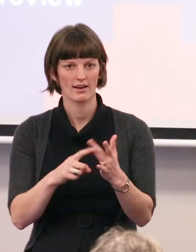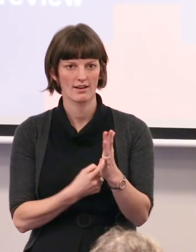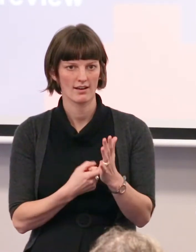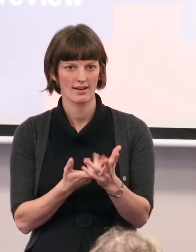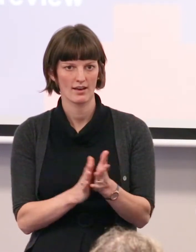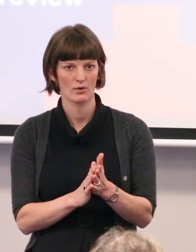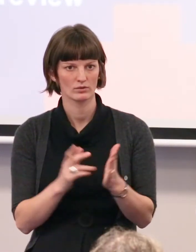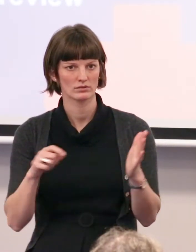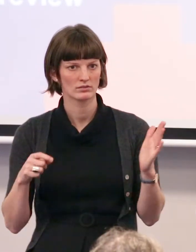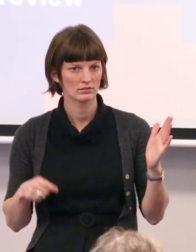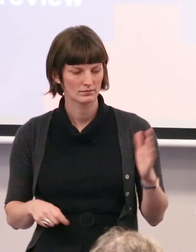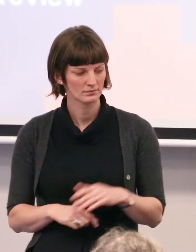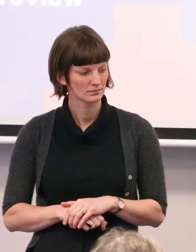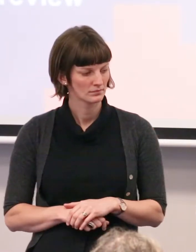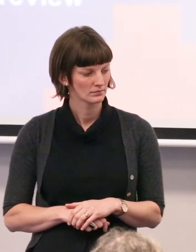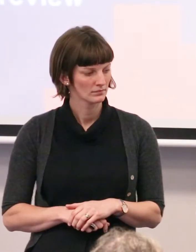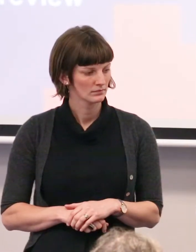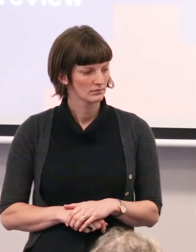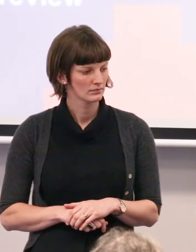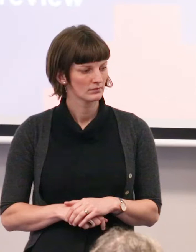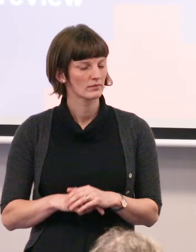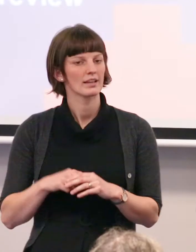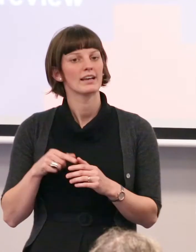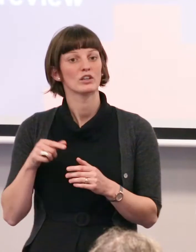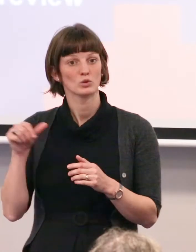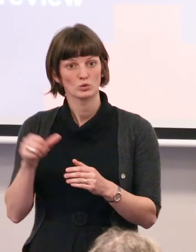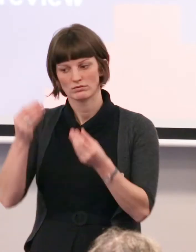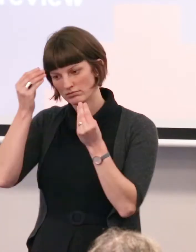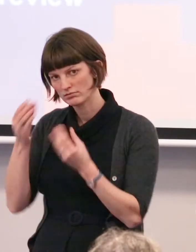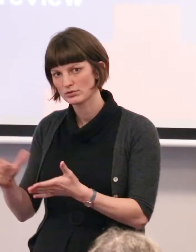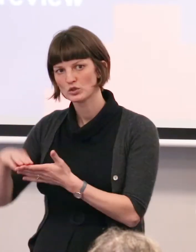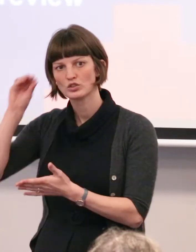Students should have lots of information about grievance processes so that if